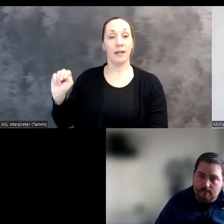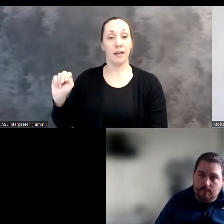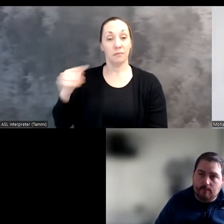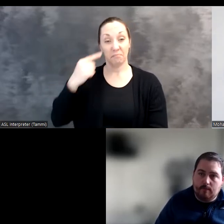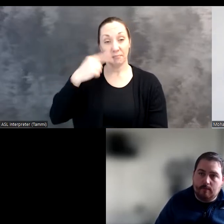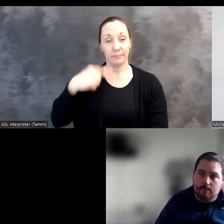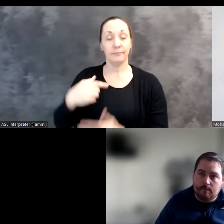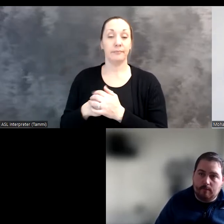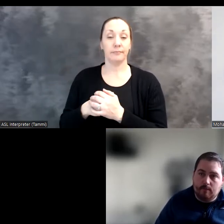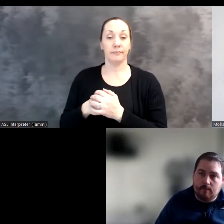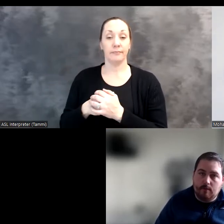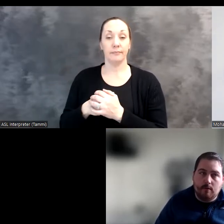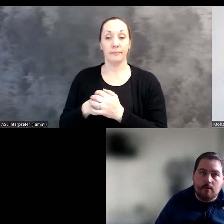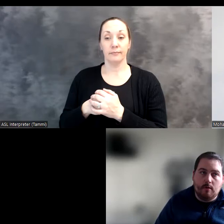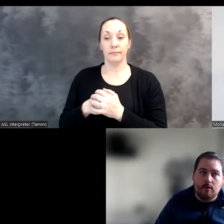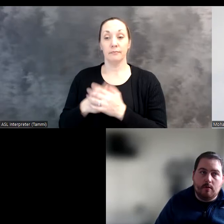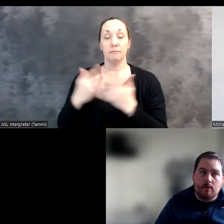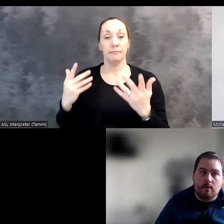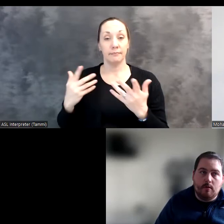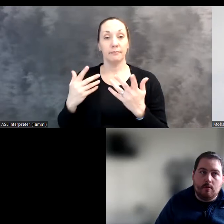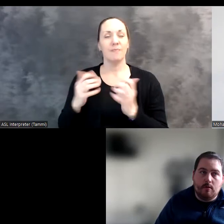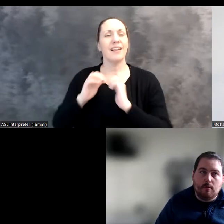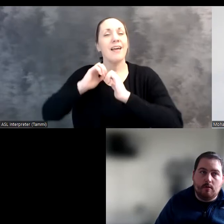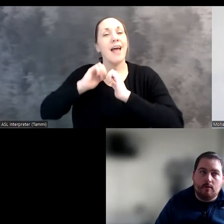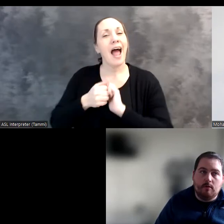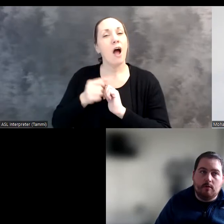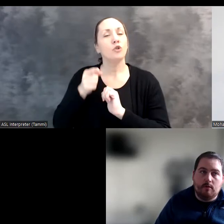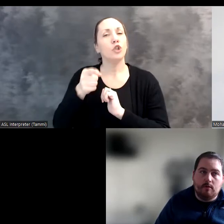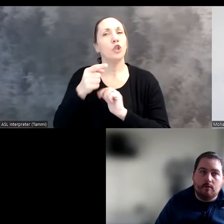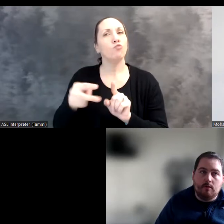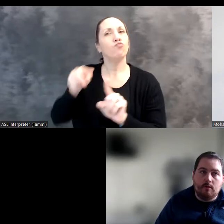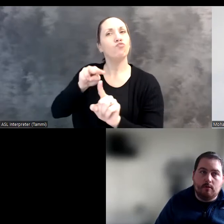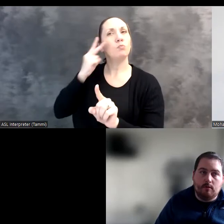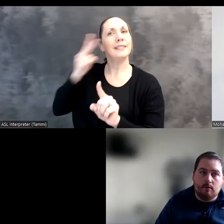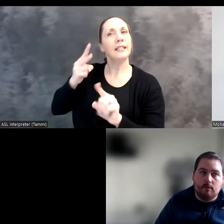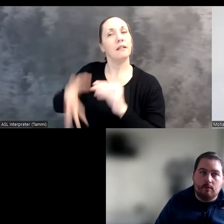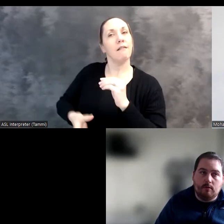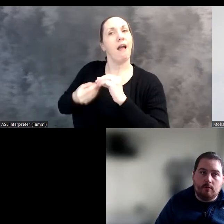of you. I would like to start with you,